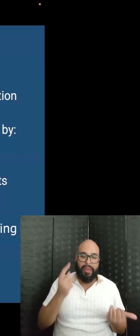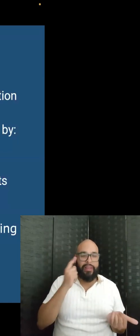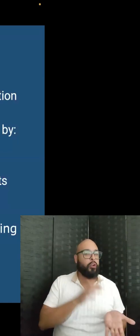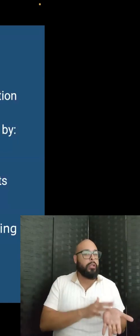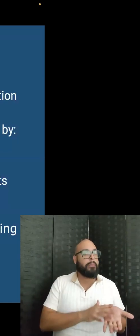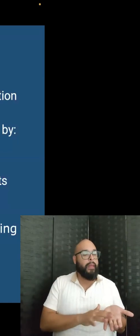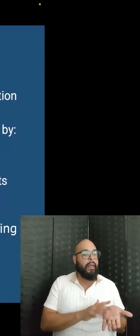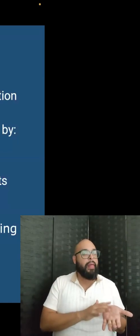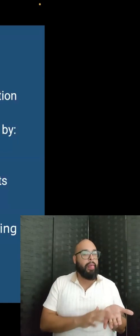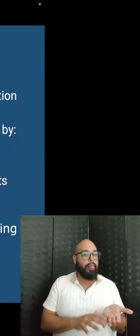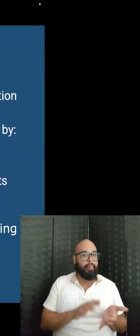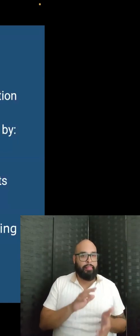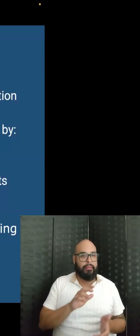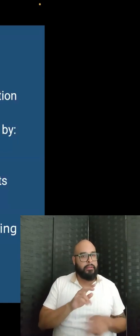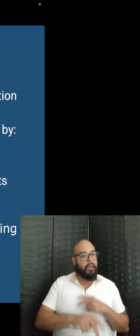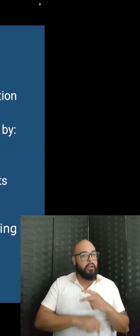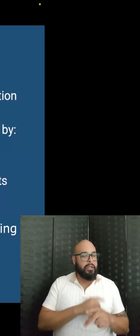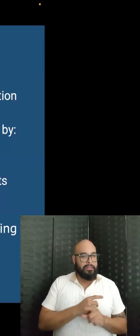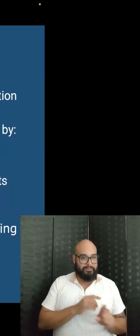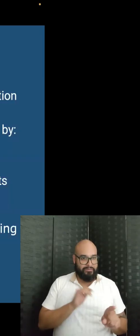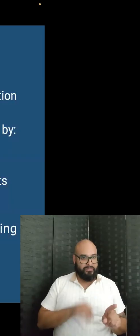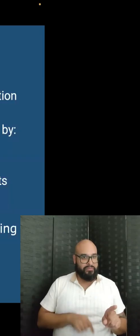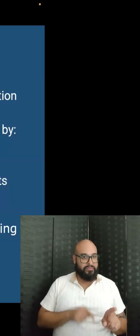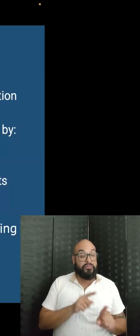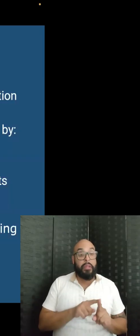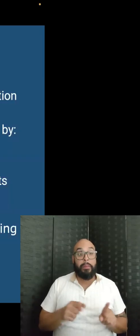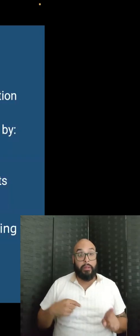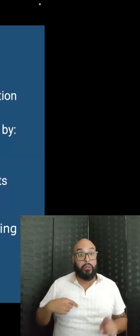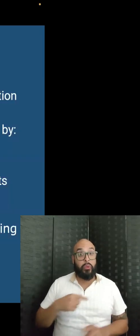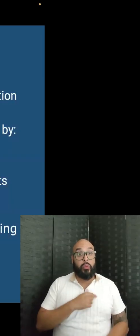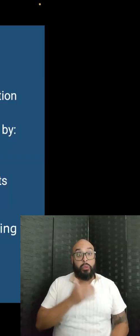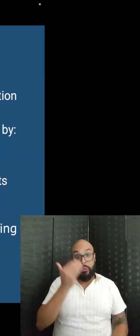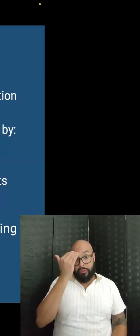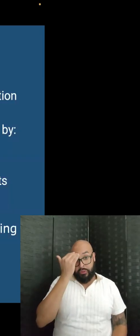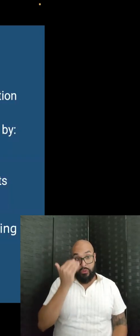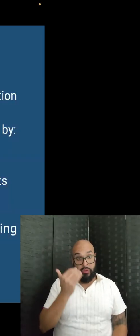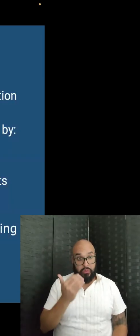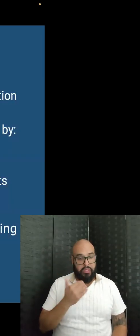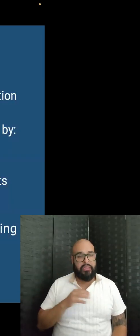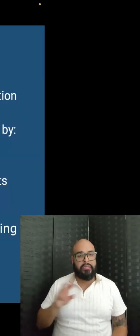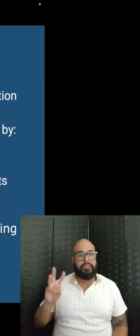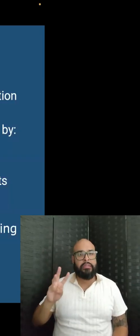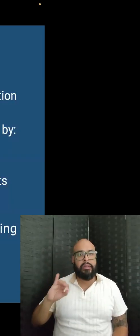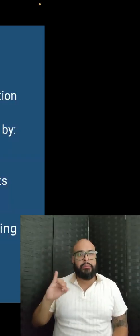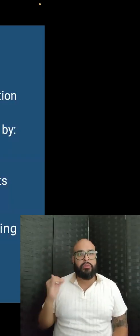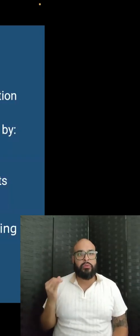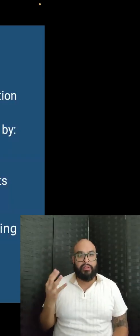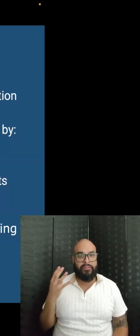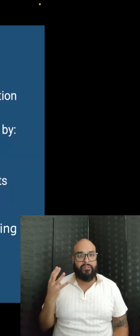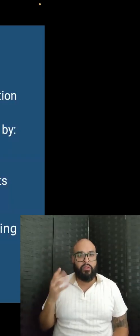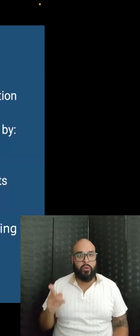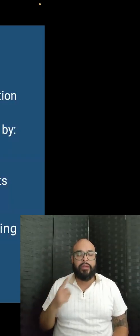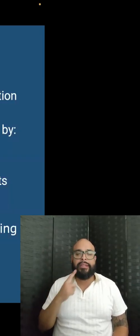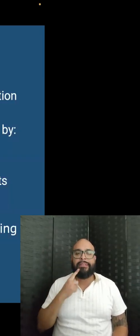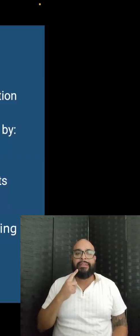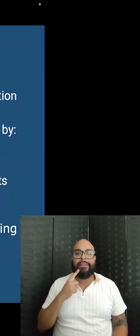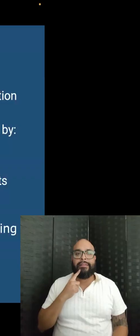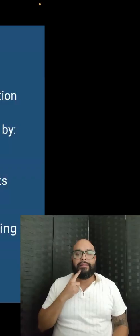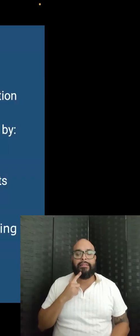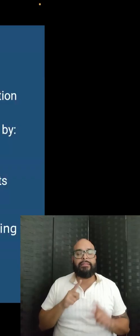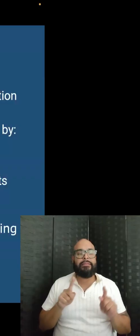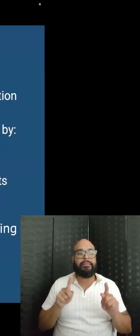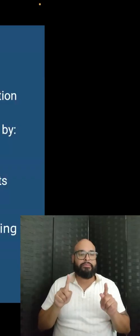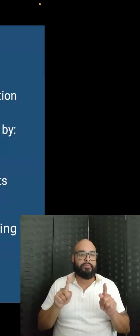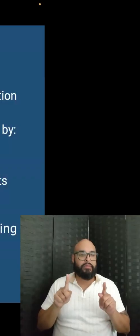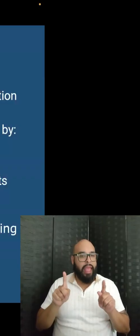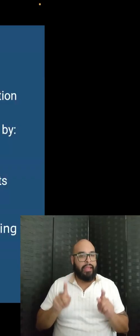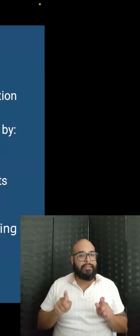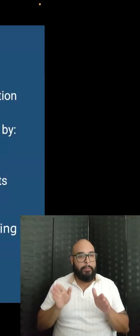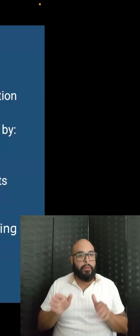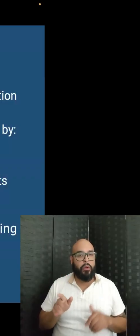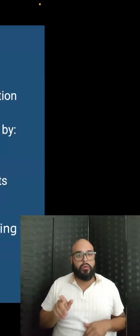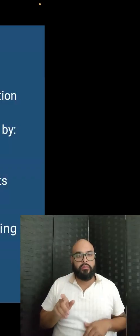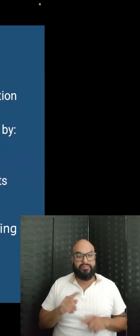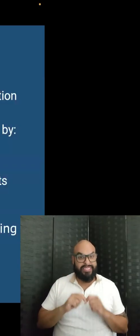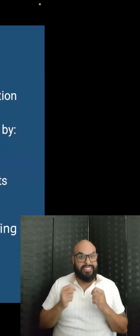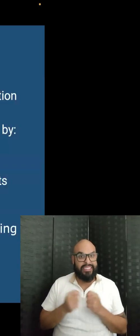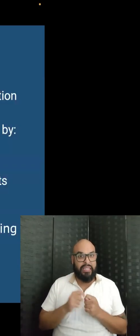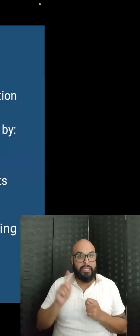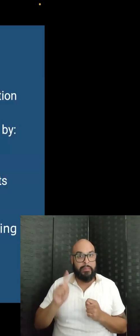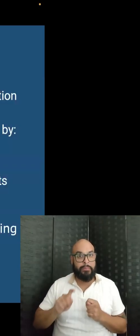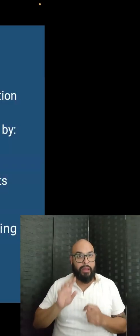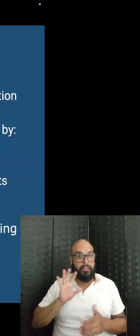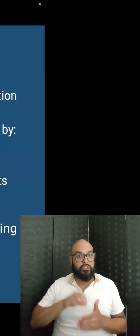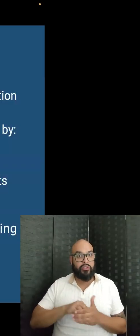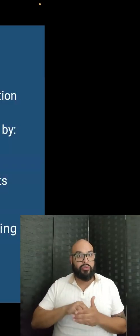But we know we have guidance on the WJ IV that says an examiner must have, the team must include a qualified examiner who is competent